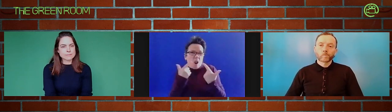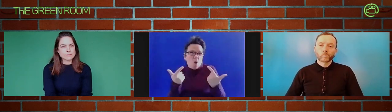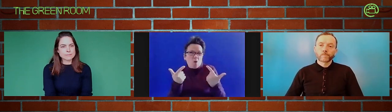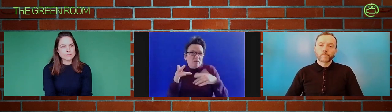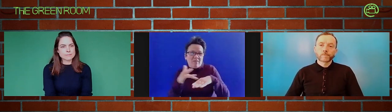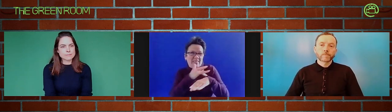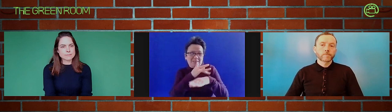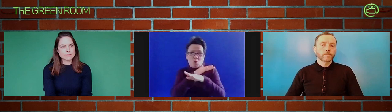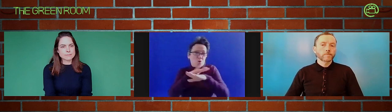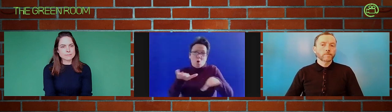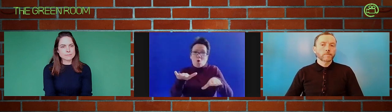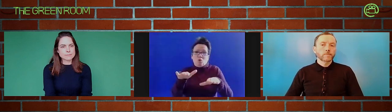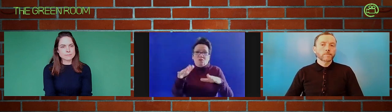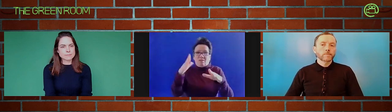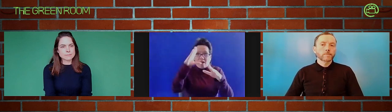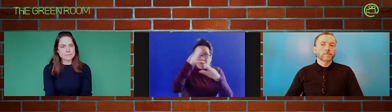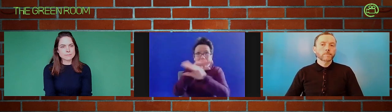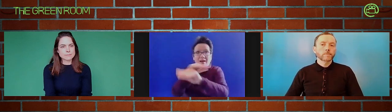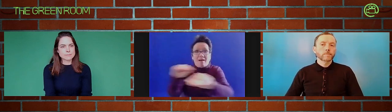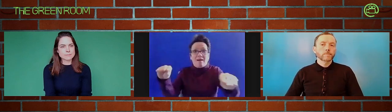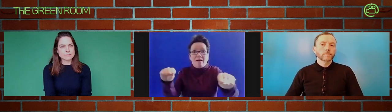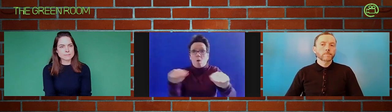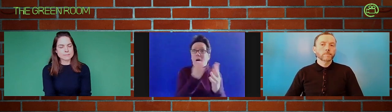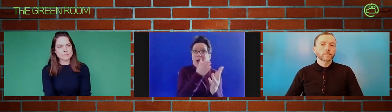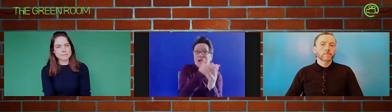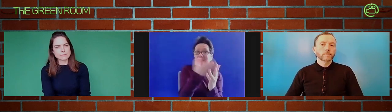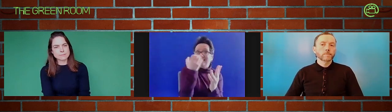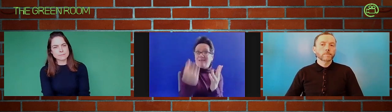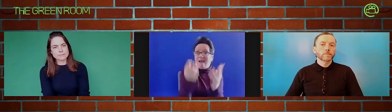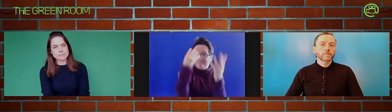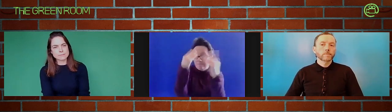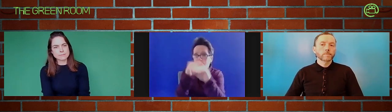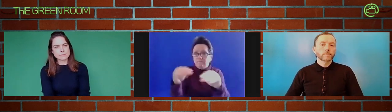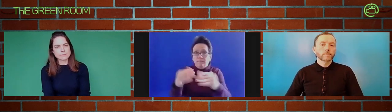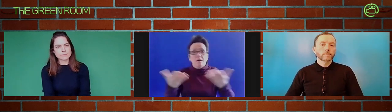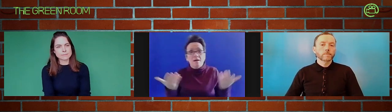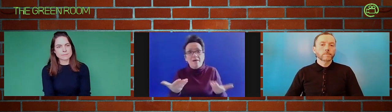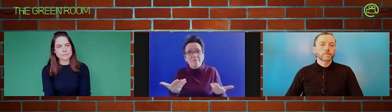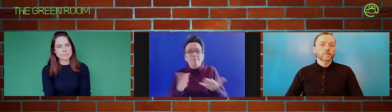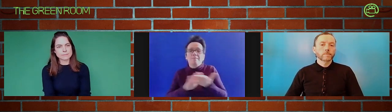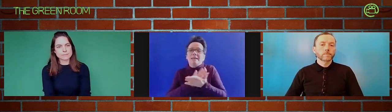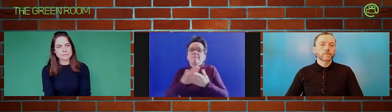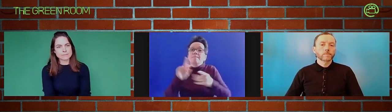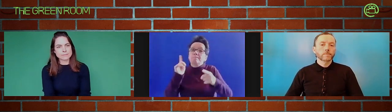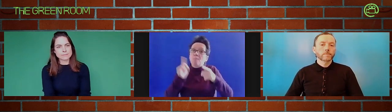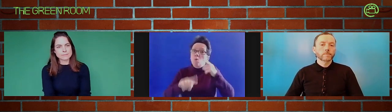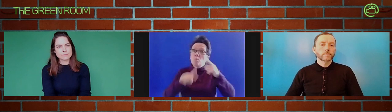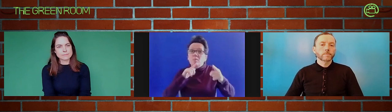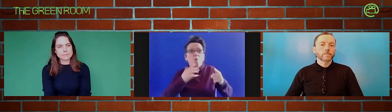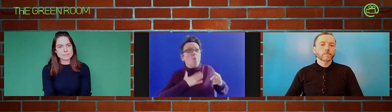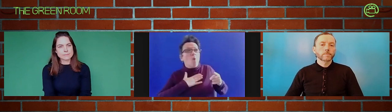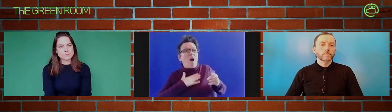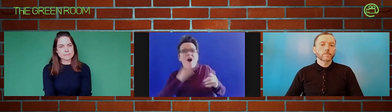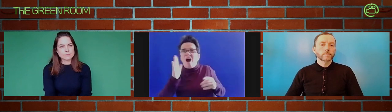when there's you know access available in their shows. So most people who need it kind of just accept that it's not there.